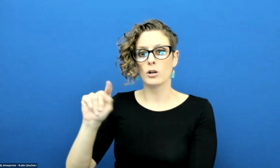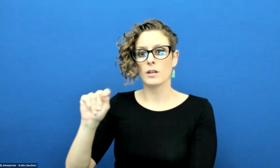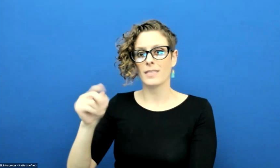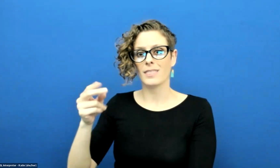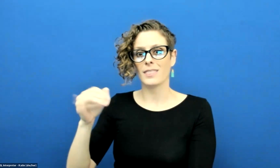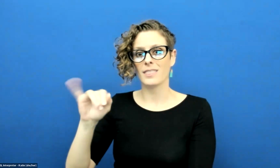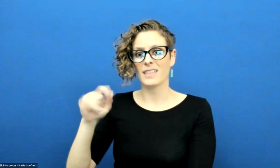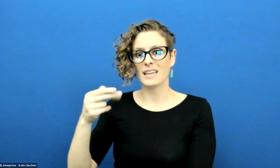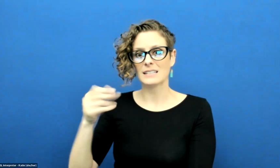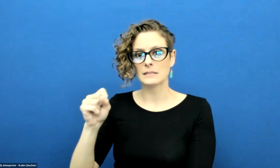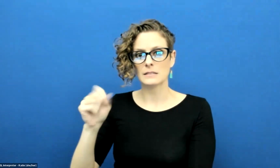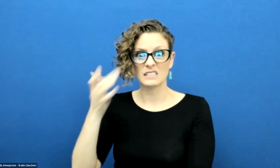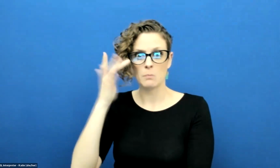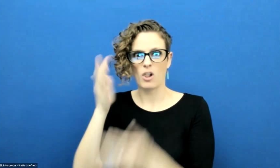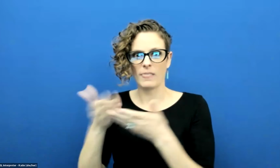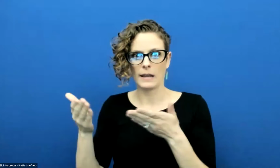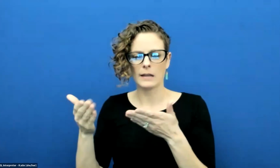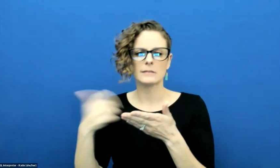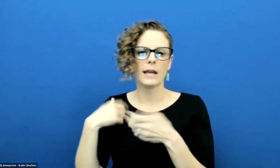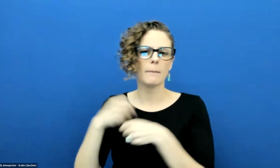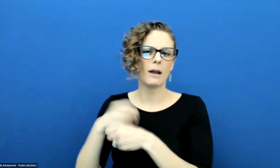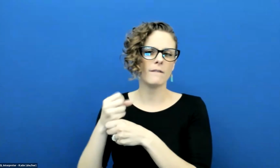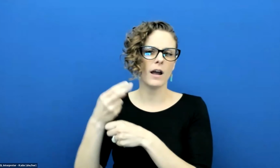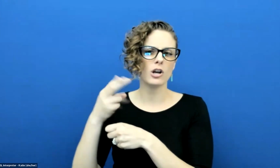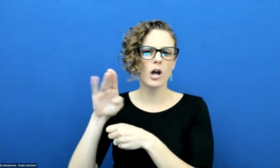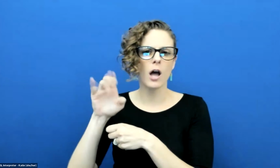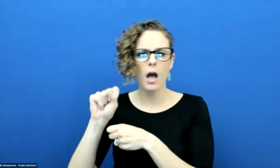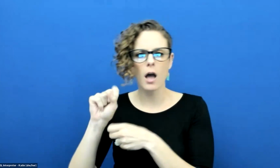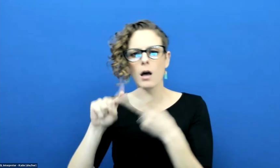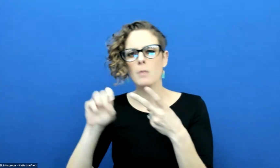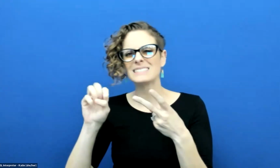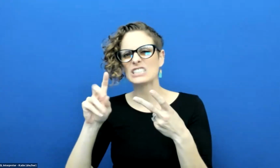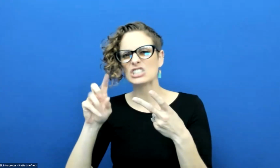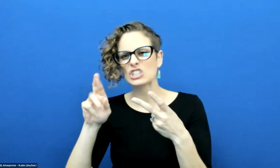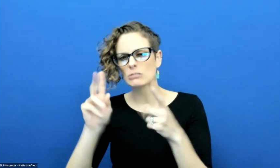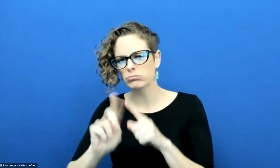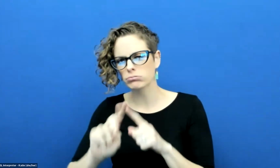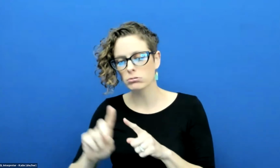and sensors and all kinds of different things and then Samsung decided to get out of the hardware